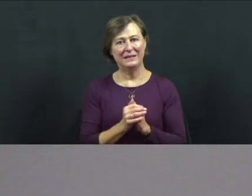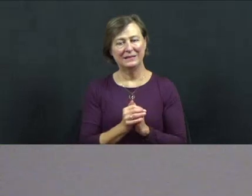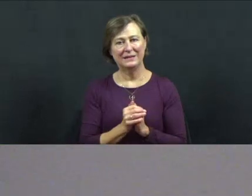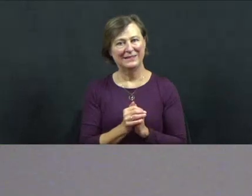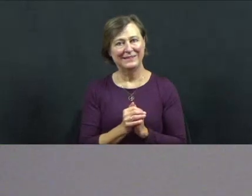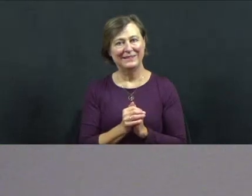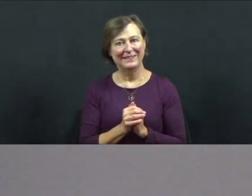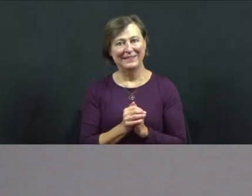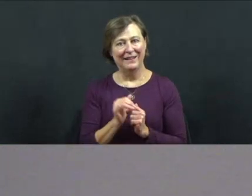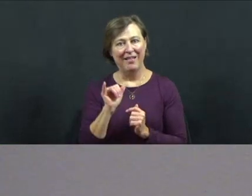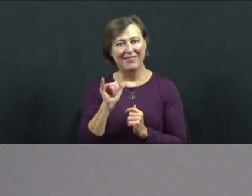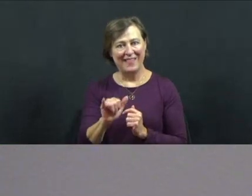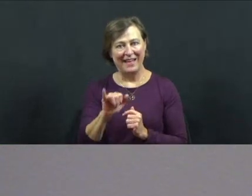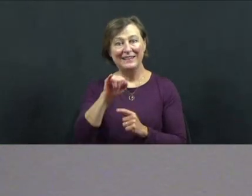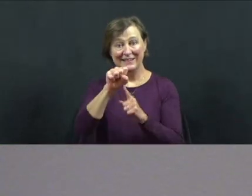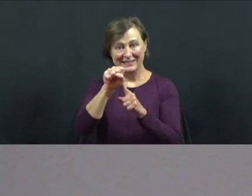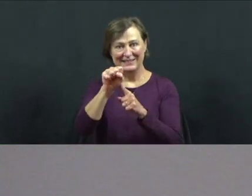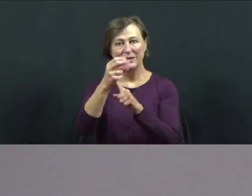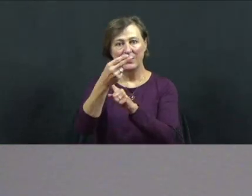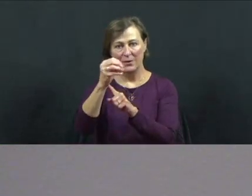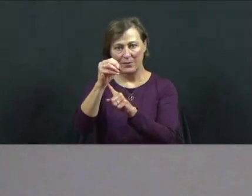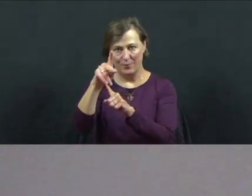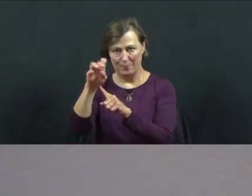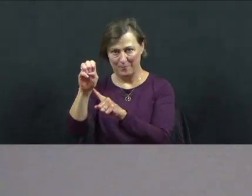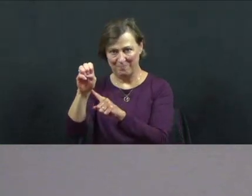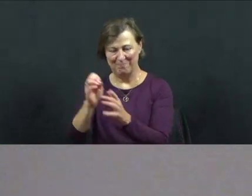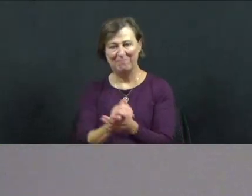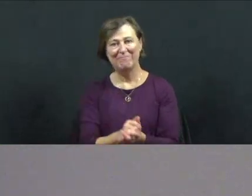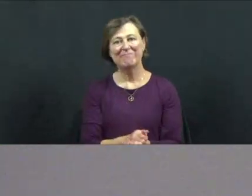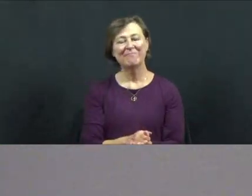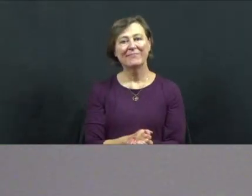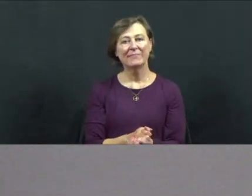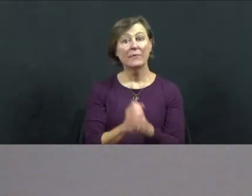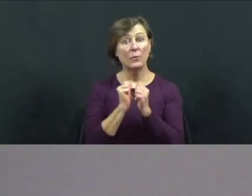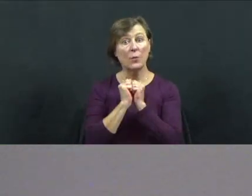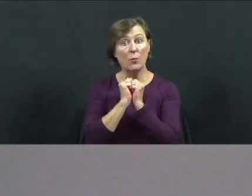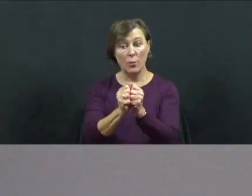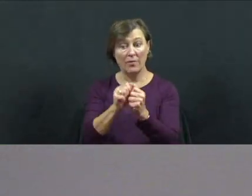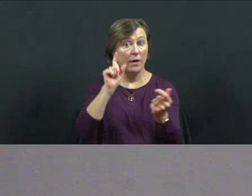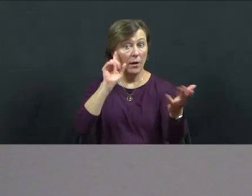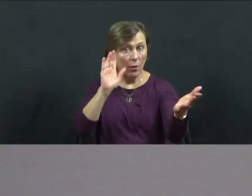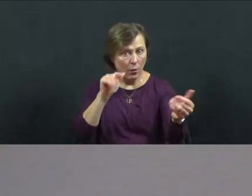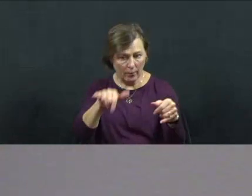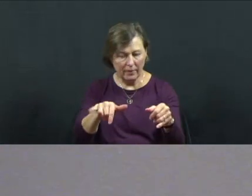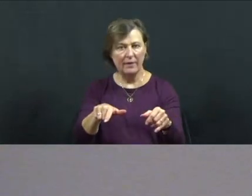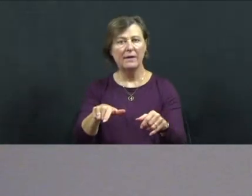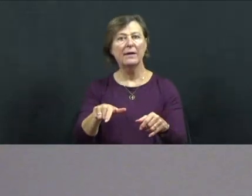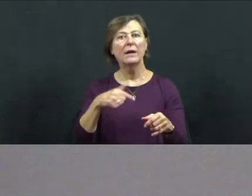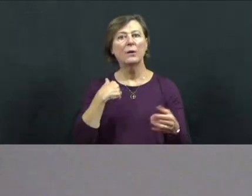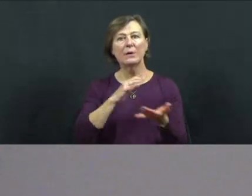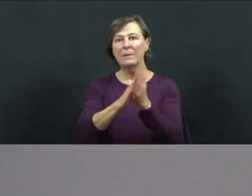That is hope, and with that hope, we become optimistic,